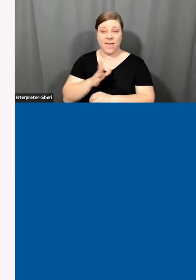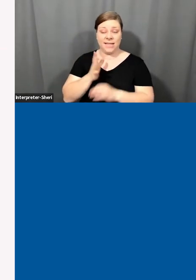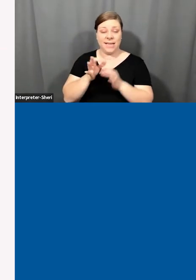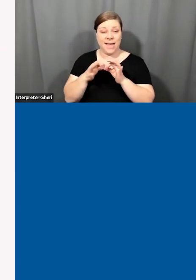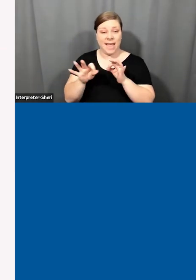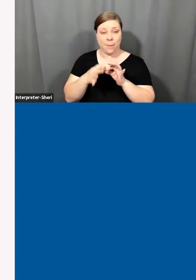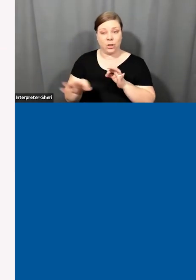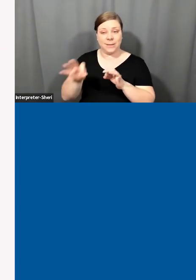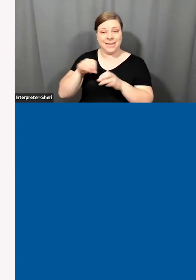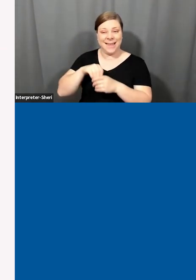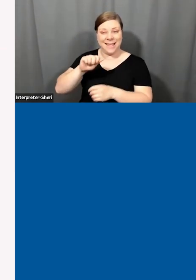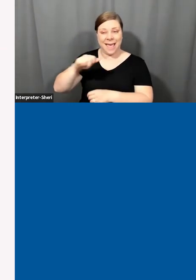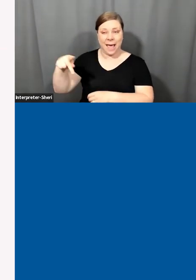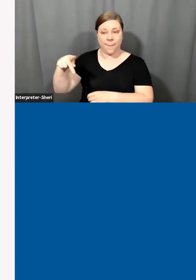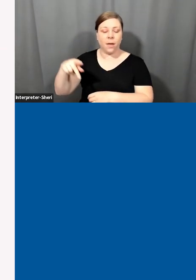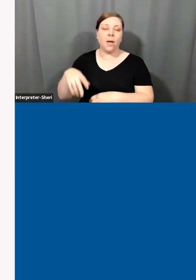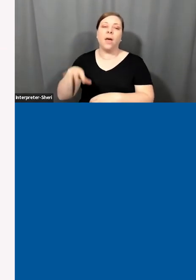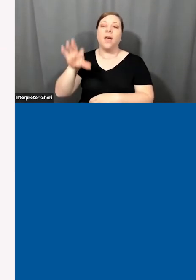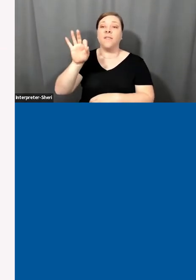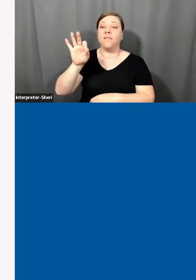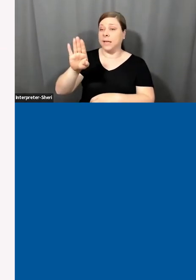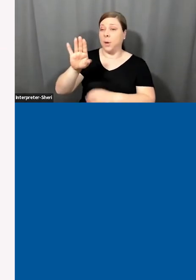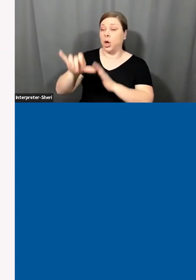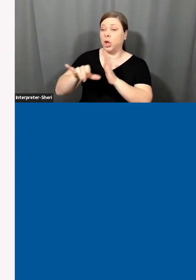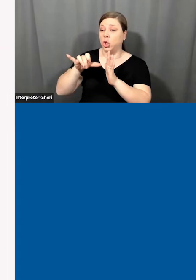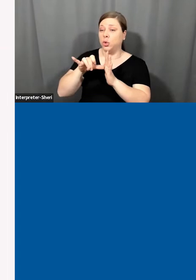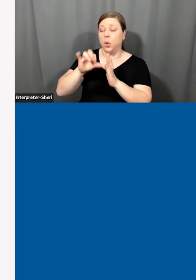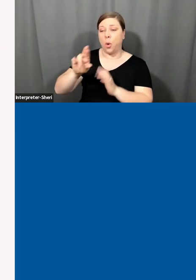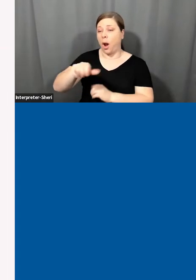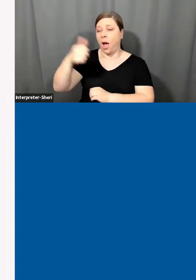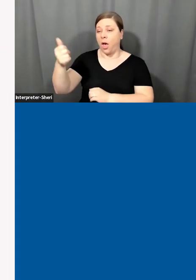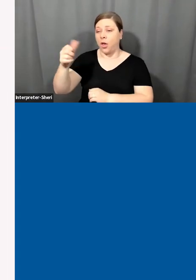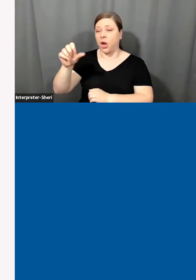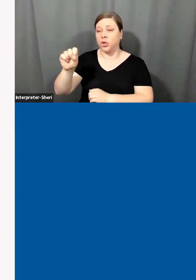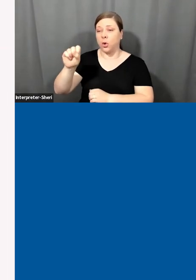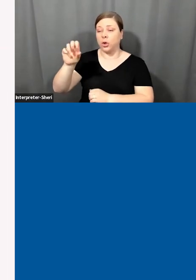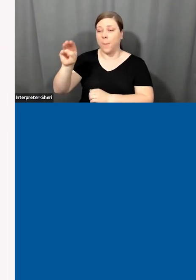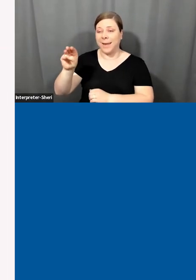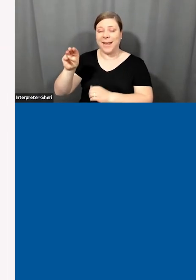If you're posting to Facebook or YouTube or any other social media platform that supports SRT files,